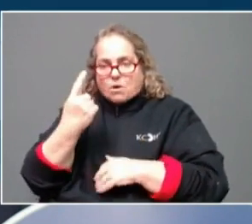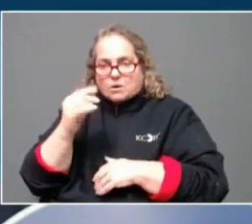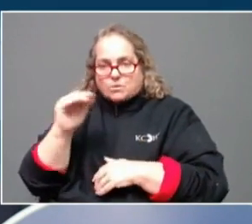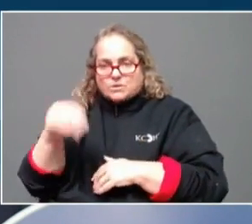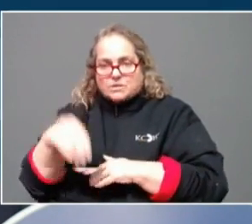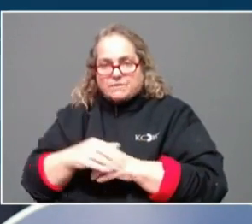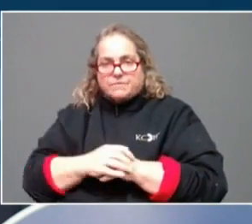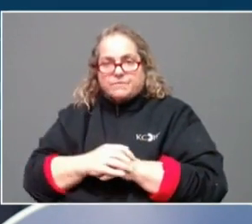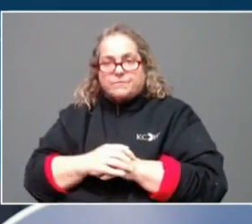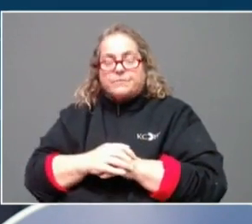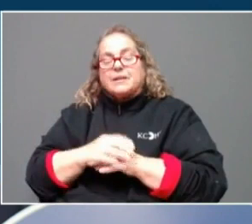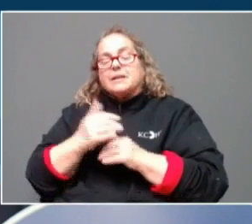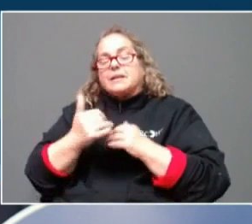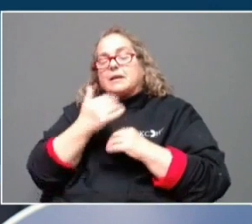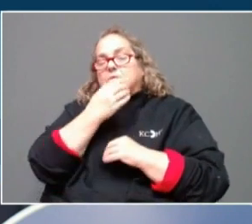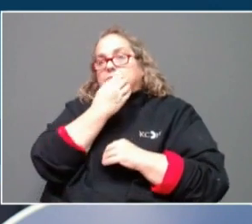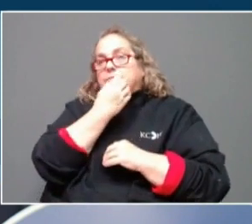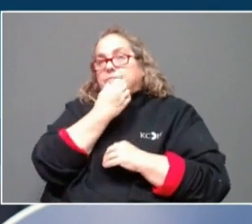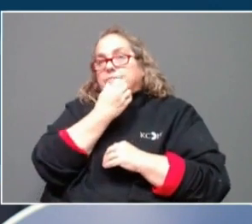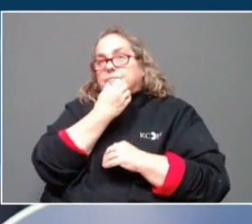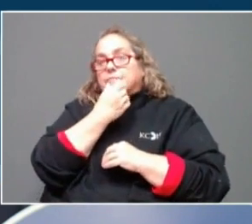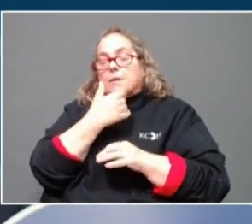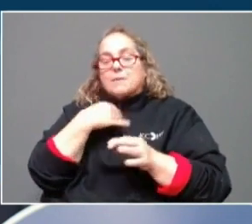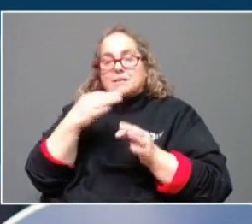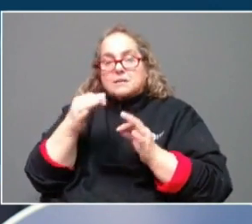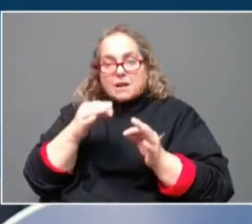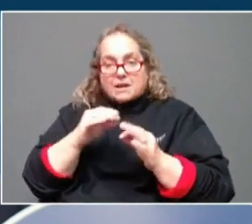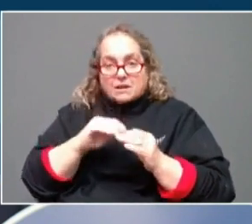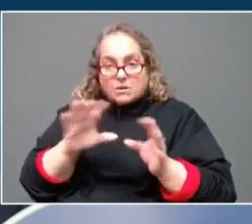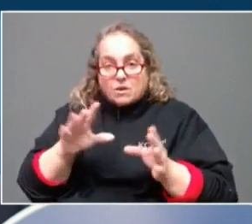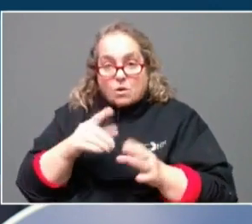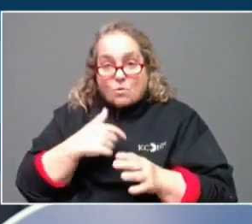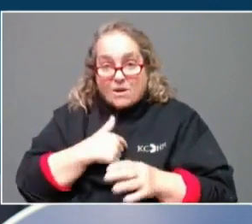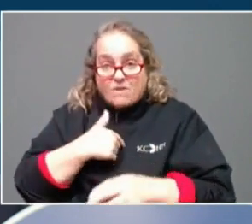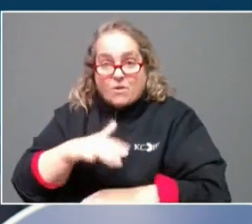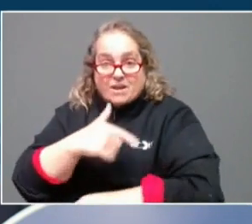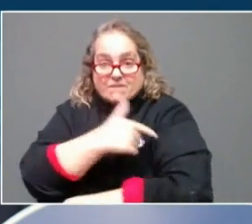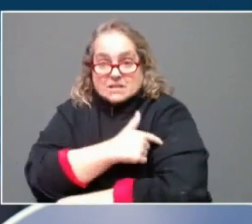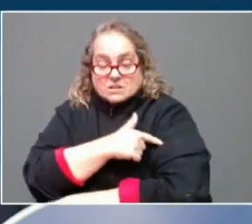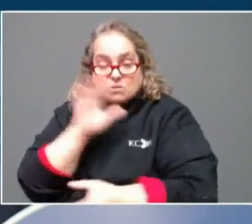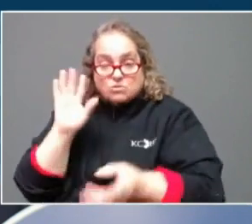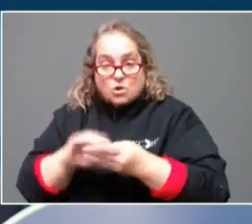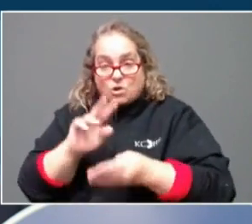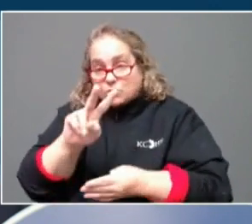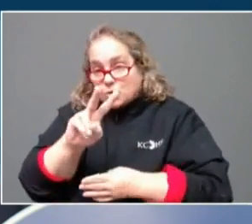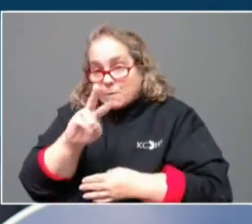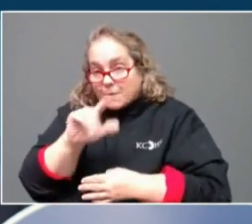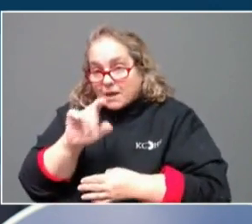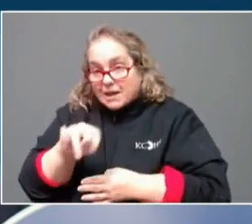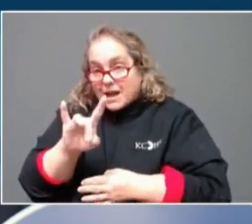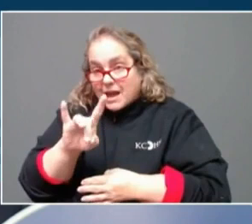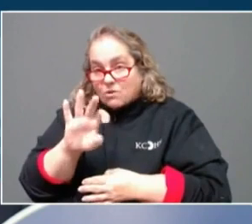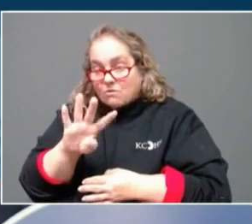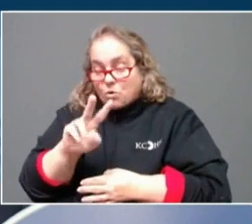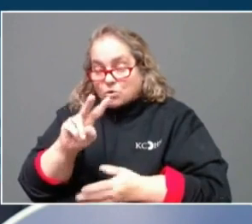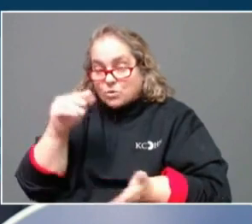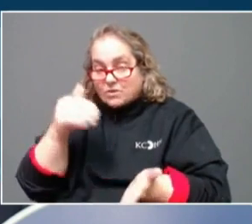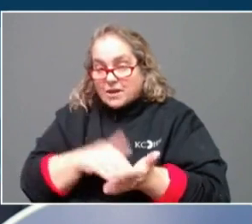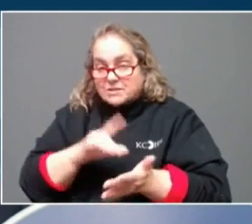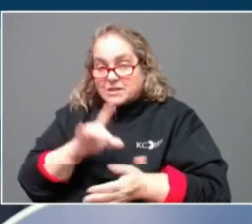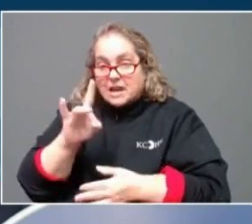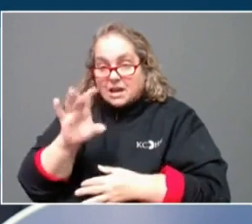context, We've vaccinated a total of 2,842,876 Kentucky ins And we've